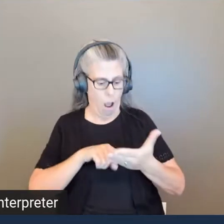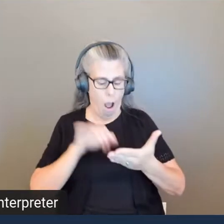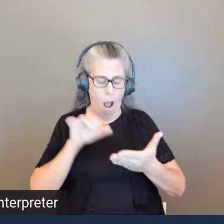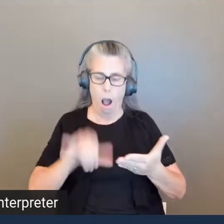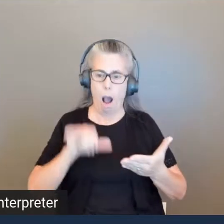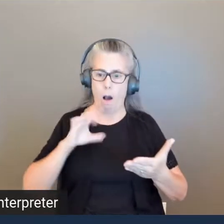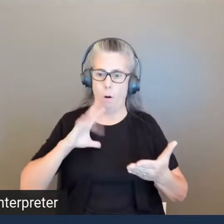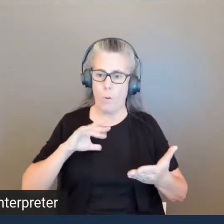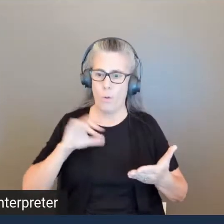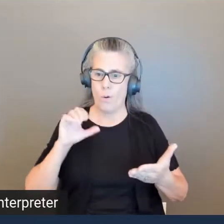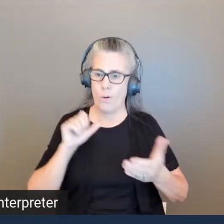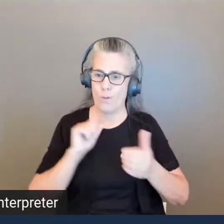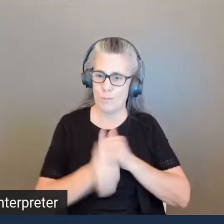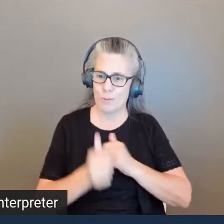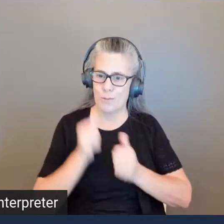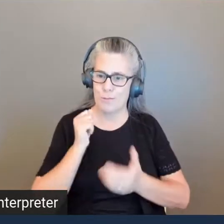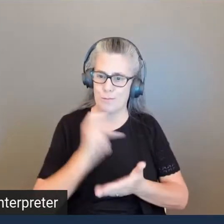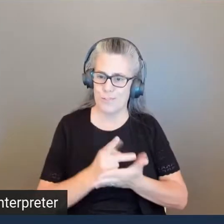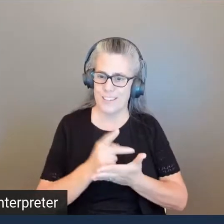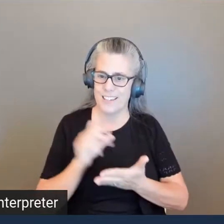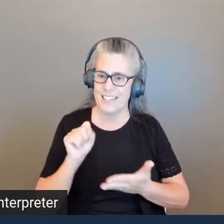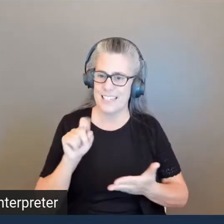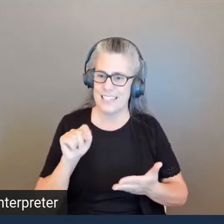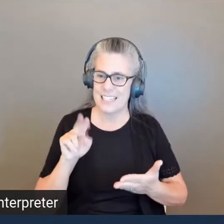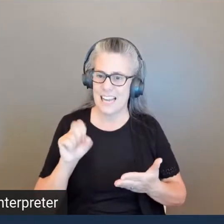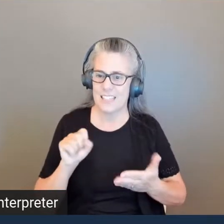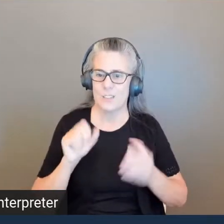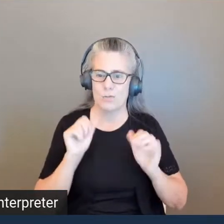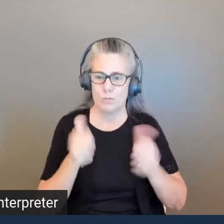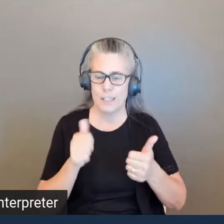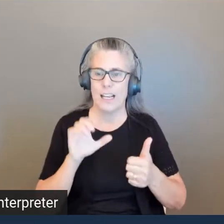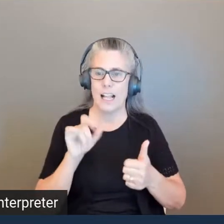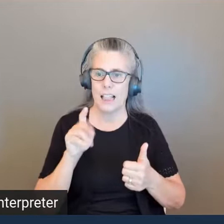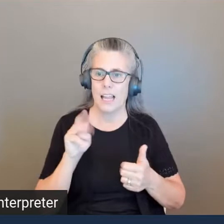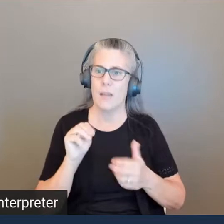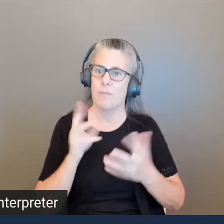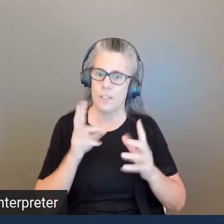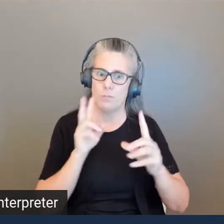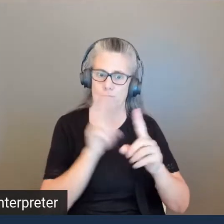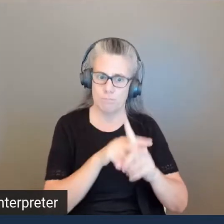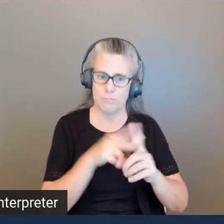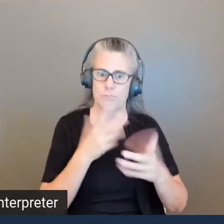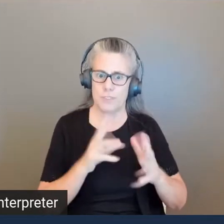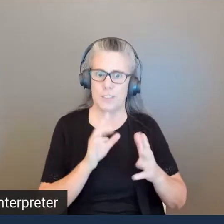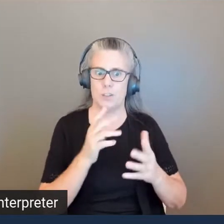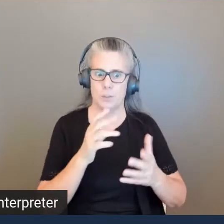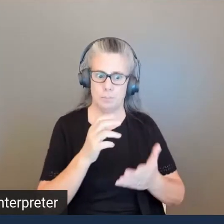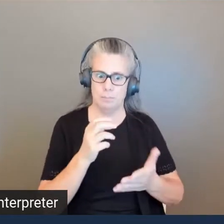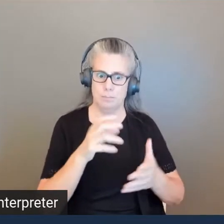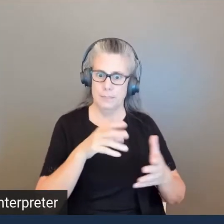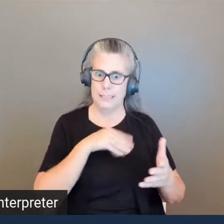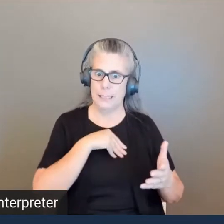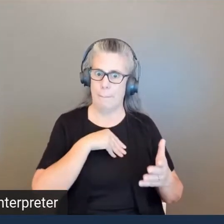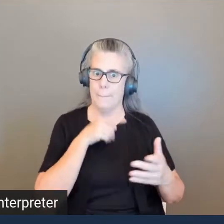You can use it, let's set up your plan, right? So for that use case, so here that is a perfect fit for asynchronous, right?